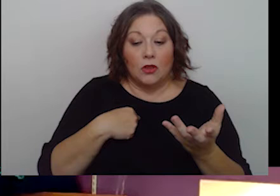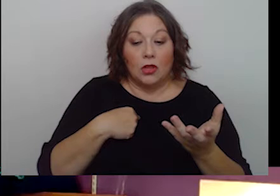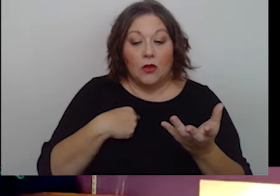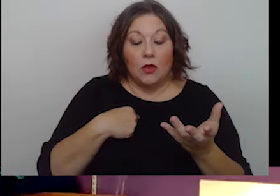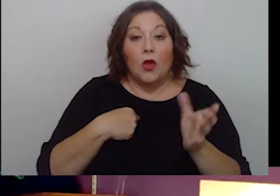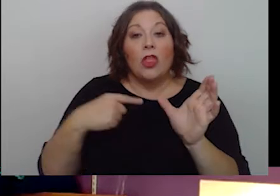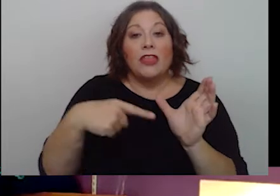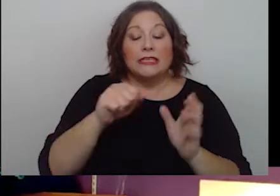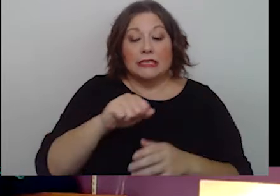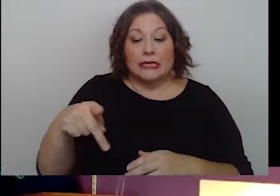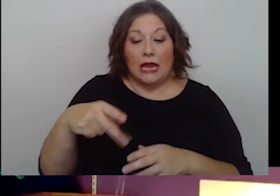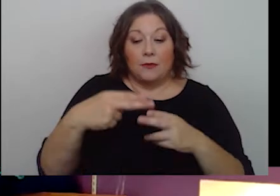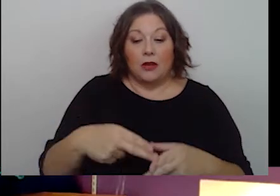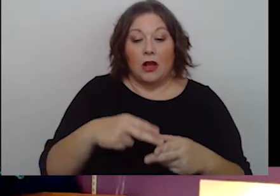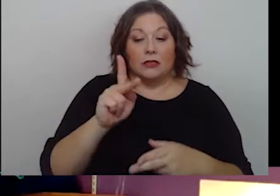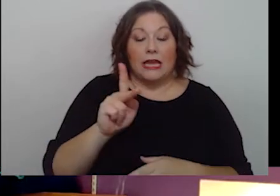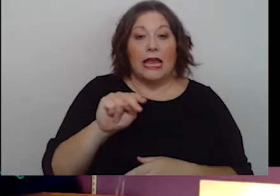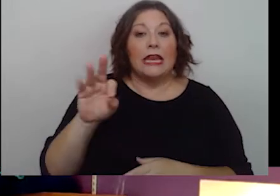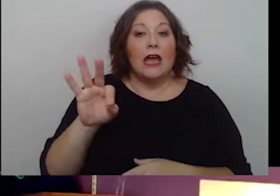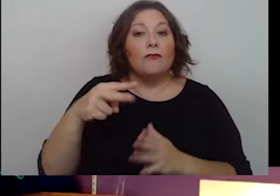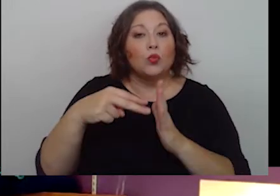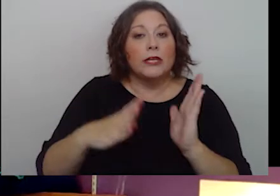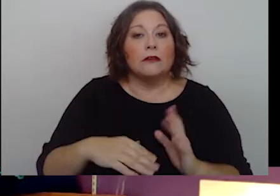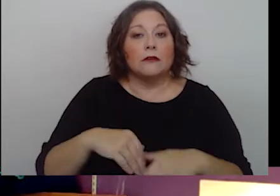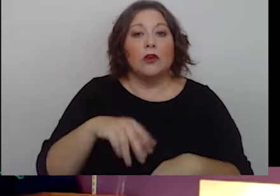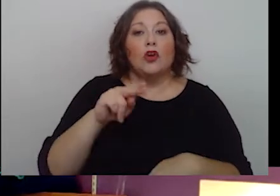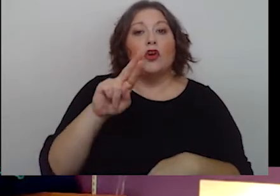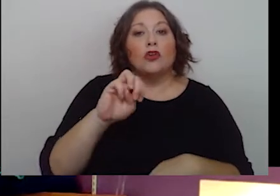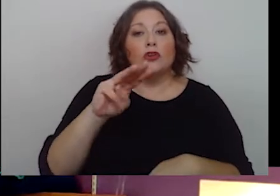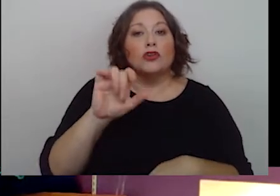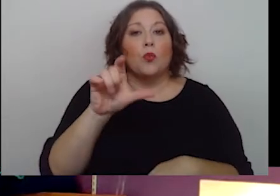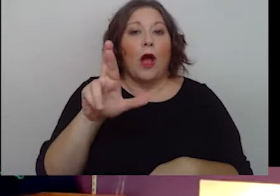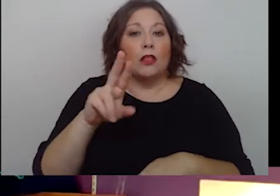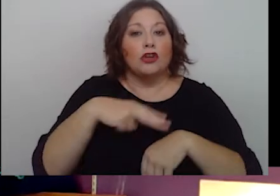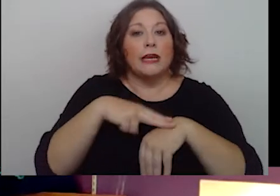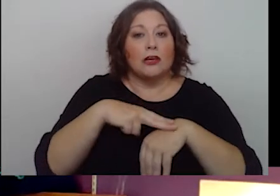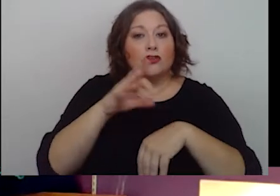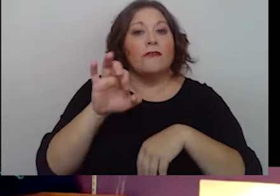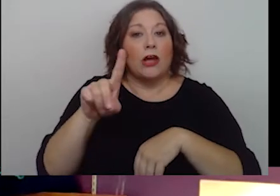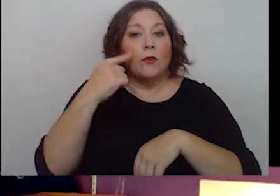This is an app called KNFB Reader it's Kurzweil National Federation for the Blind --